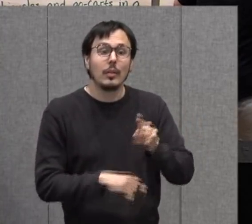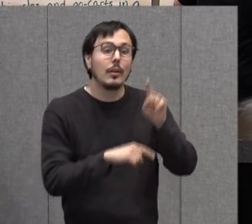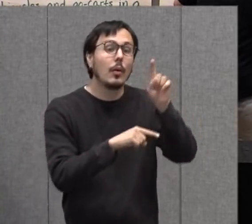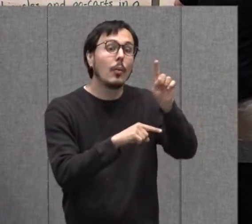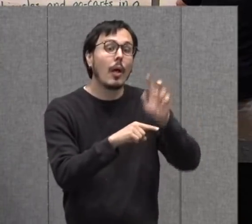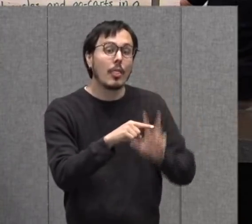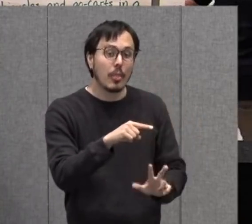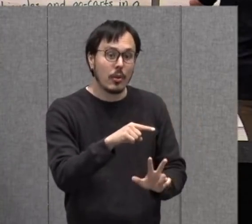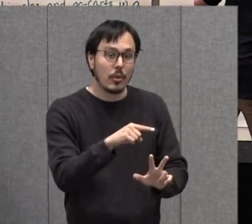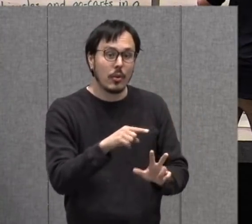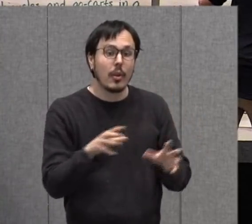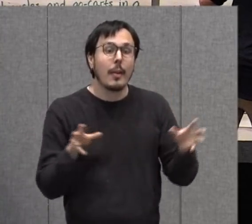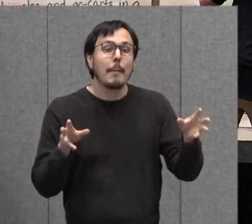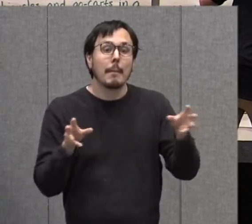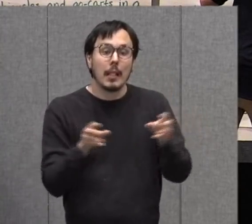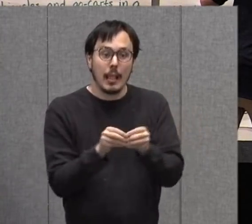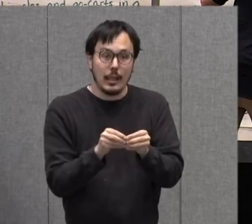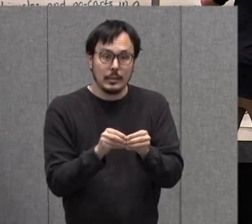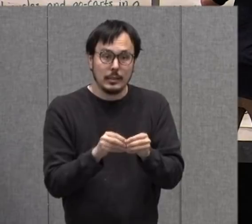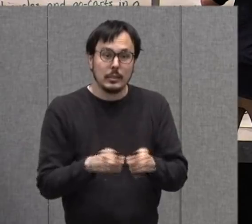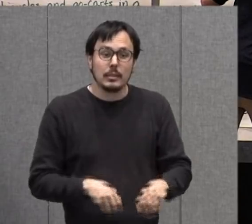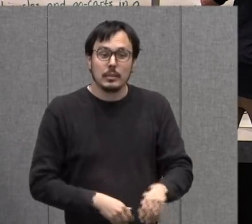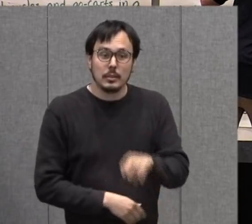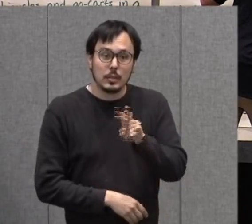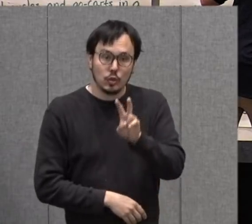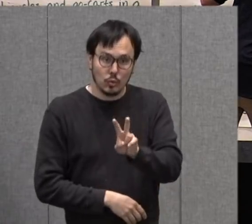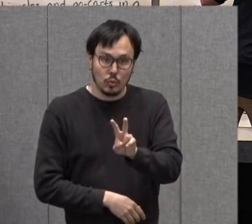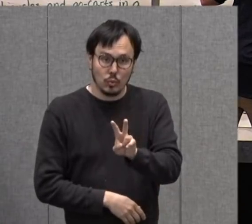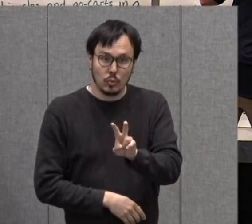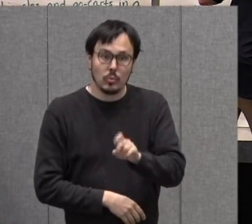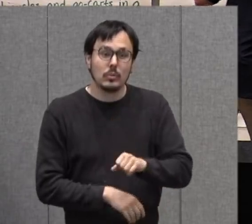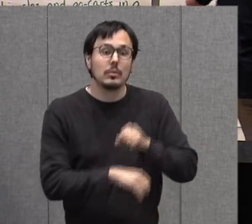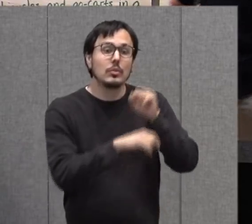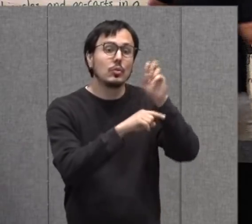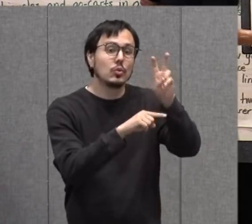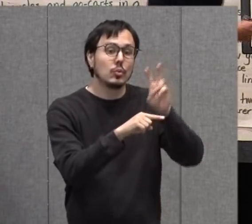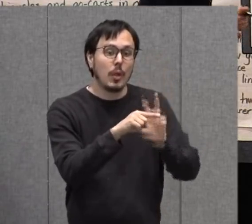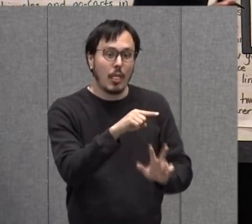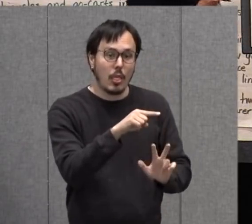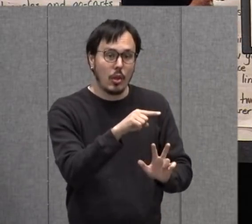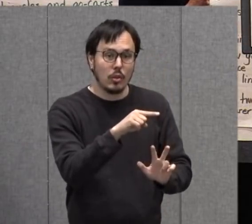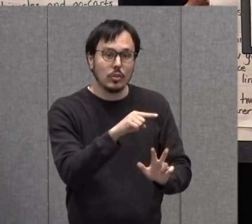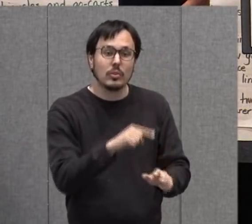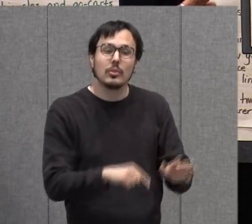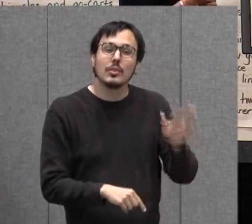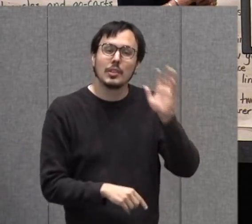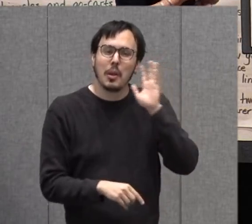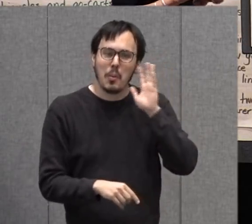plus two and two thirds. We can also figure this out